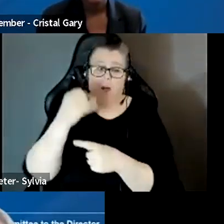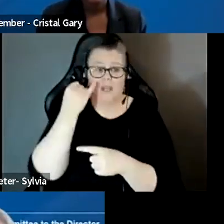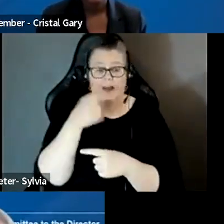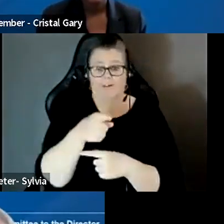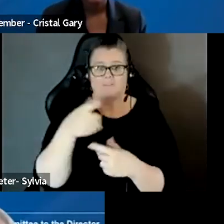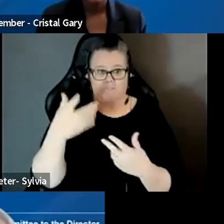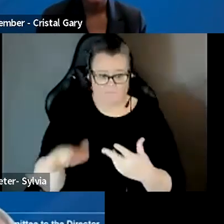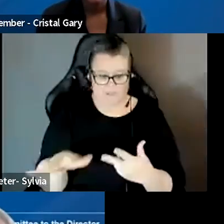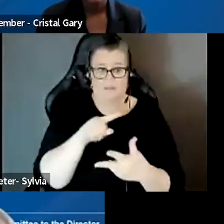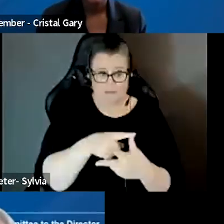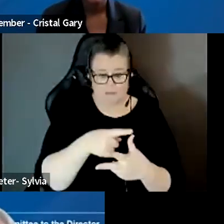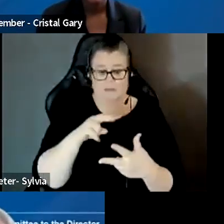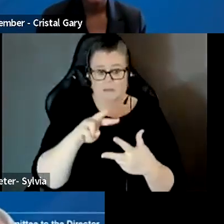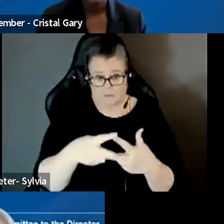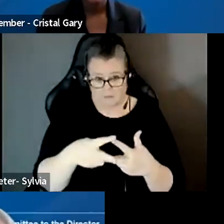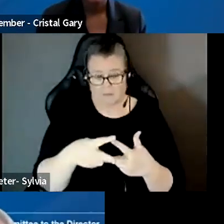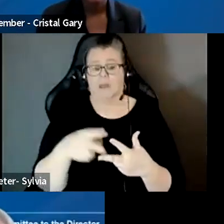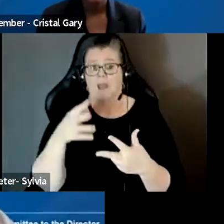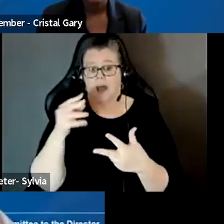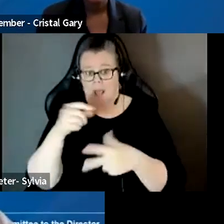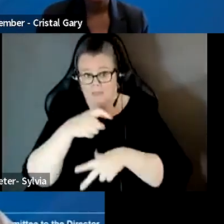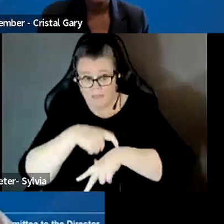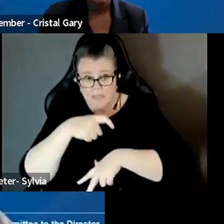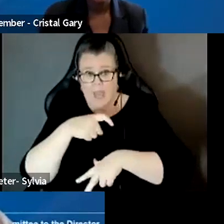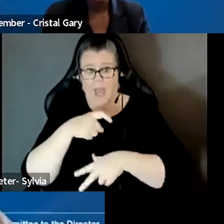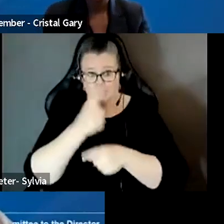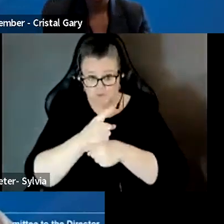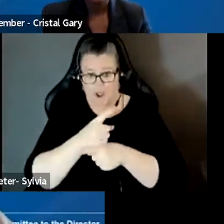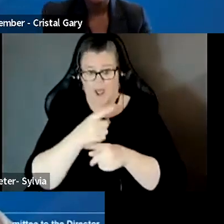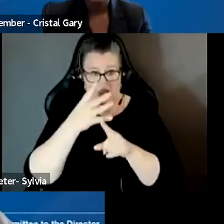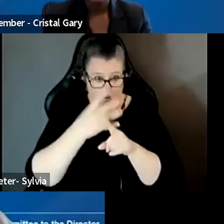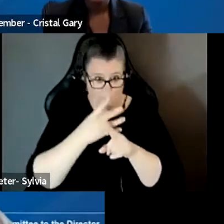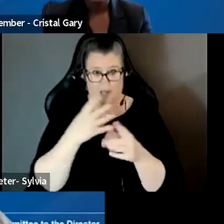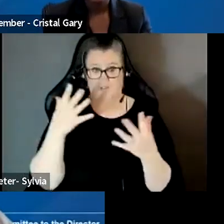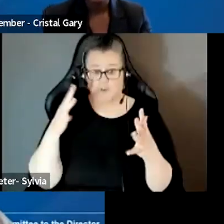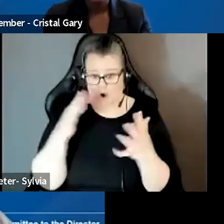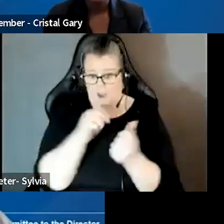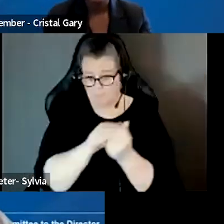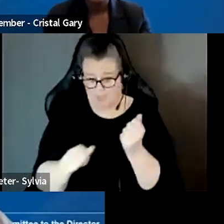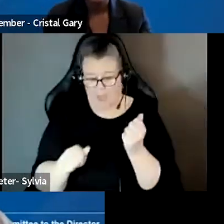in a relevant amount of time this past four months, then you are eligible for a booster,